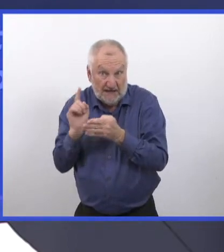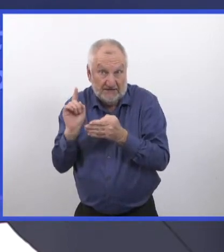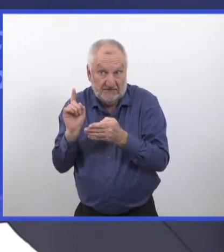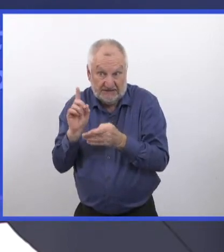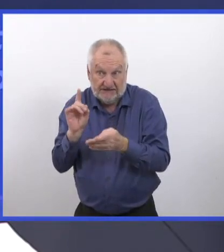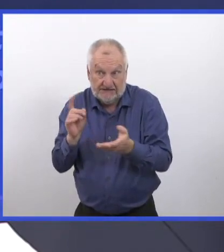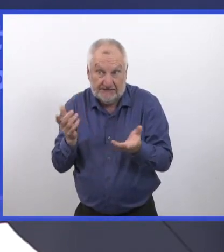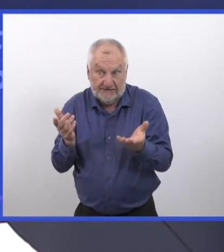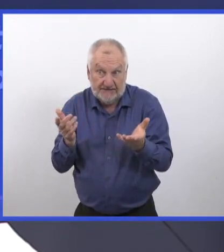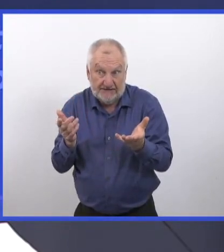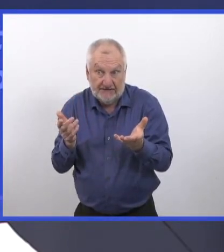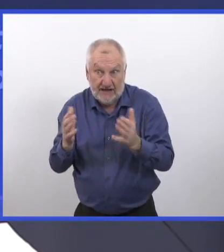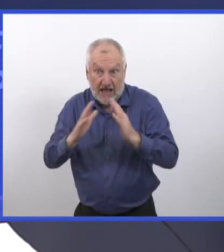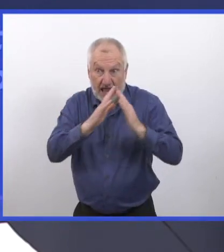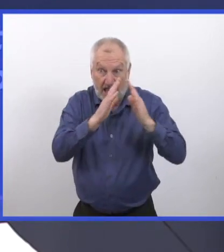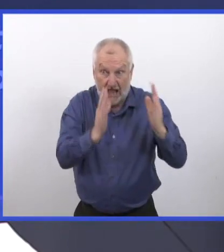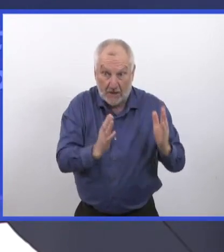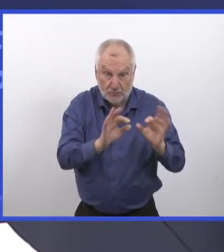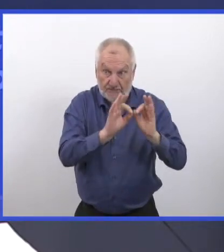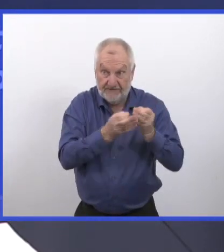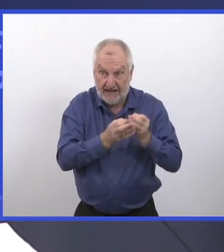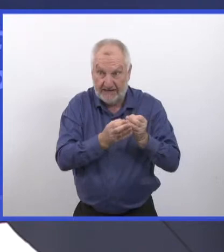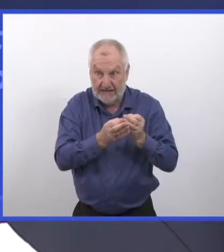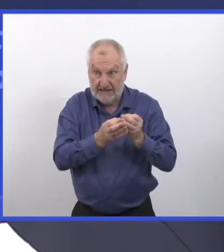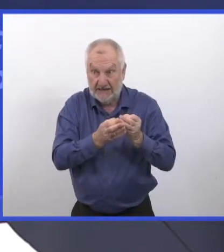All right, here's the next question.